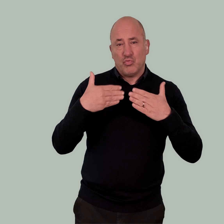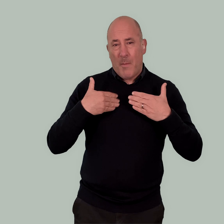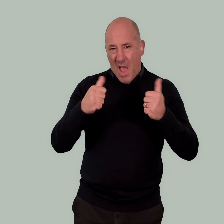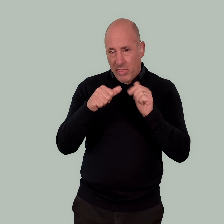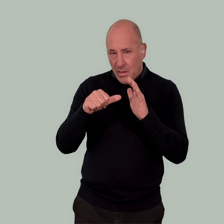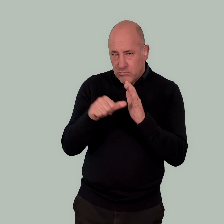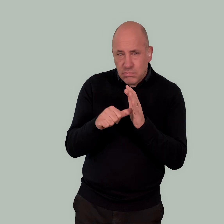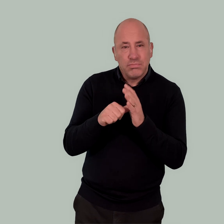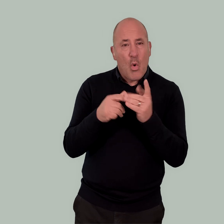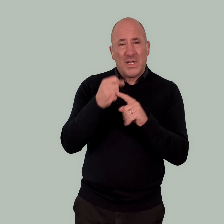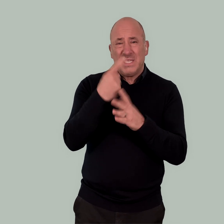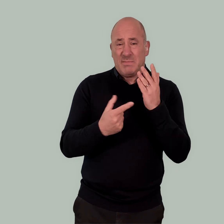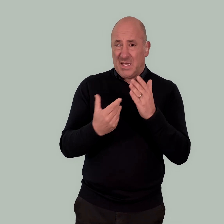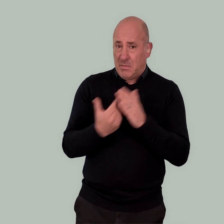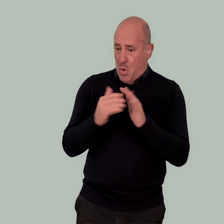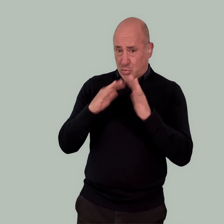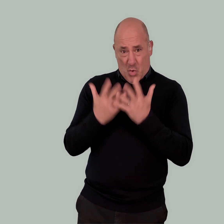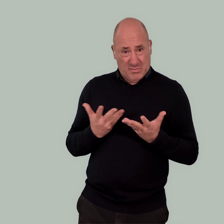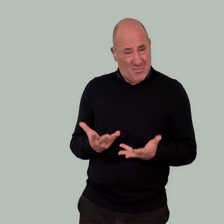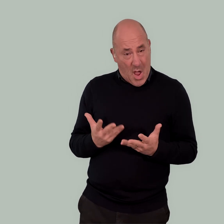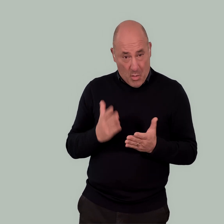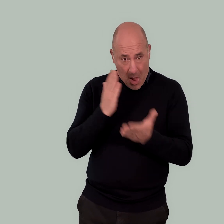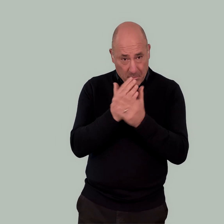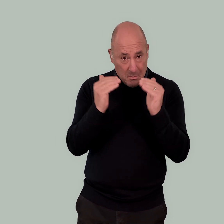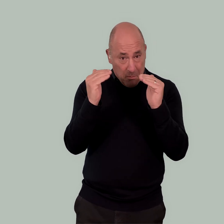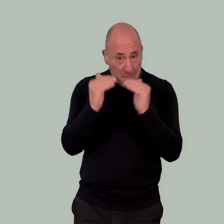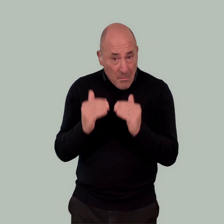of long-term health conditions and disability in the modern world